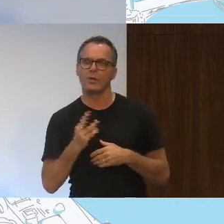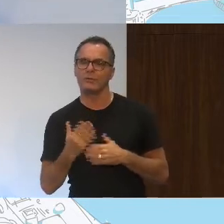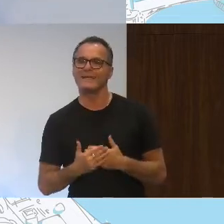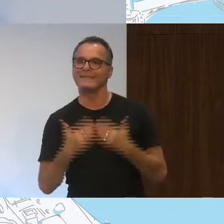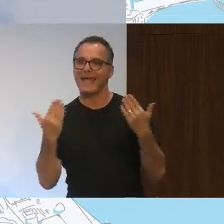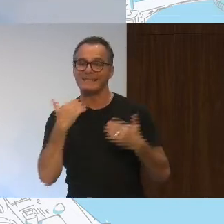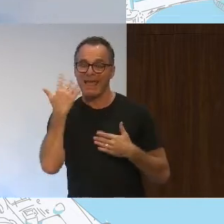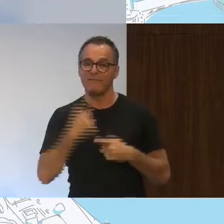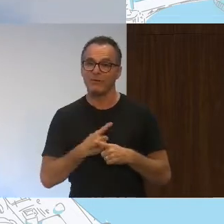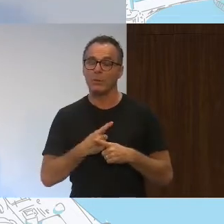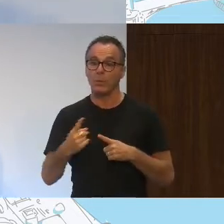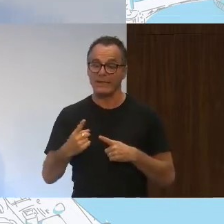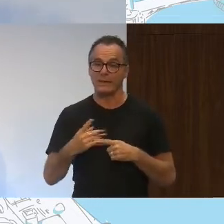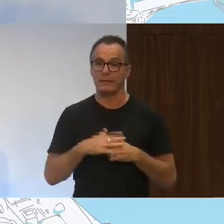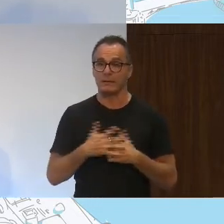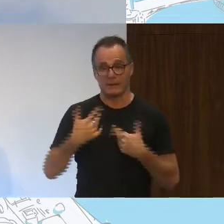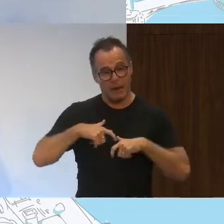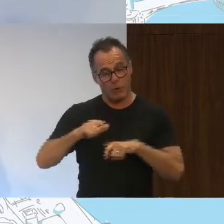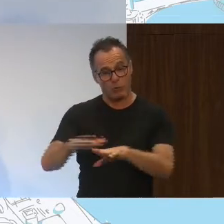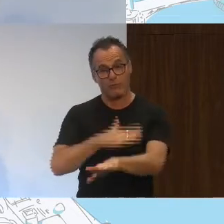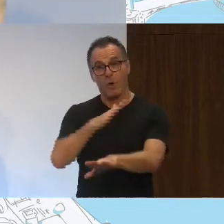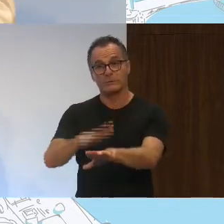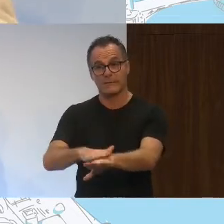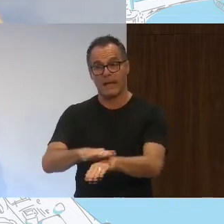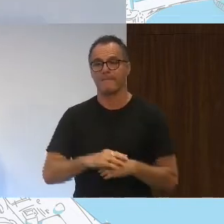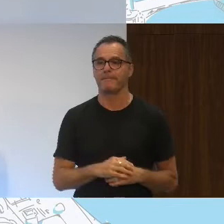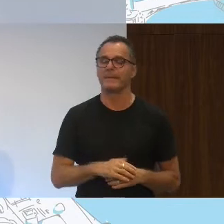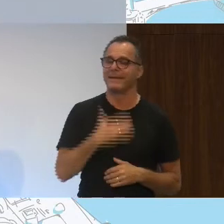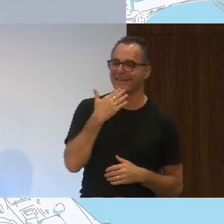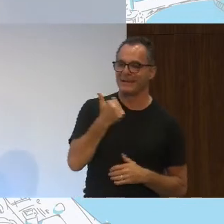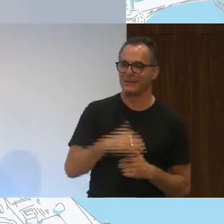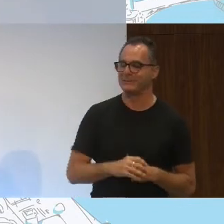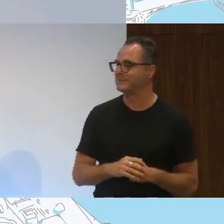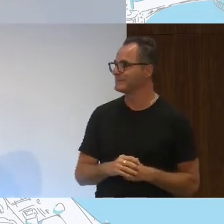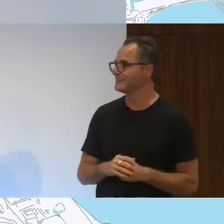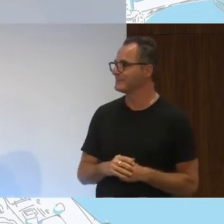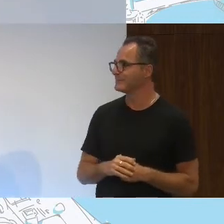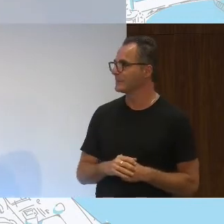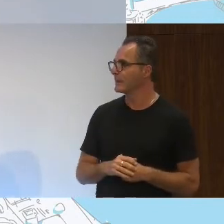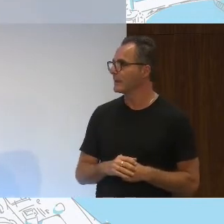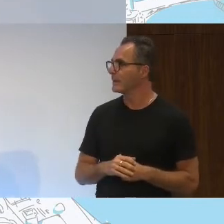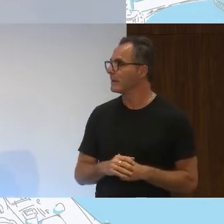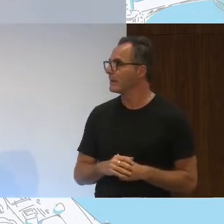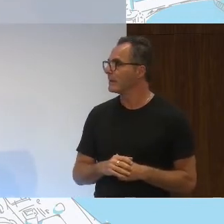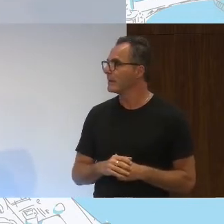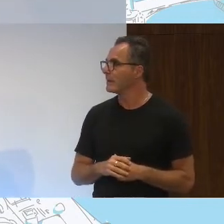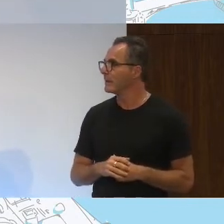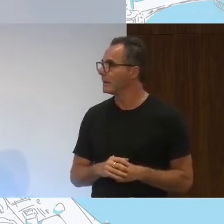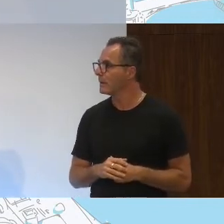because that may be driving the headache. Okay, thank you. Something we've had a few sort of different CGRP sort of questions.